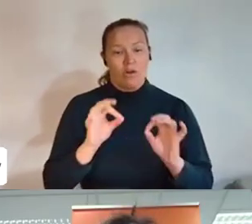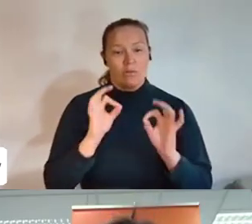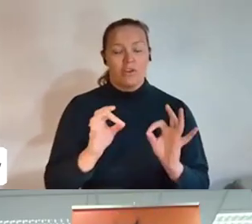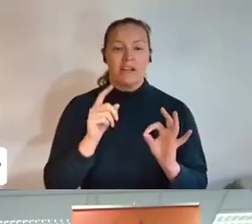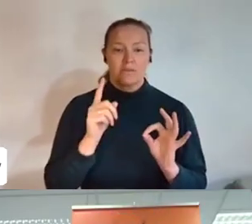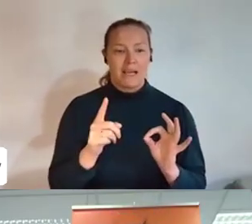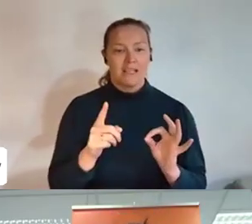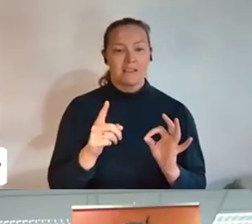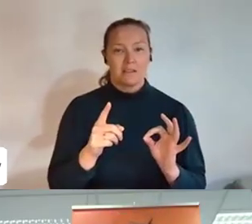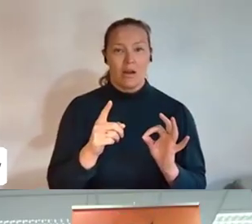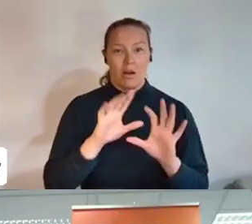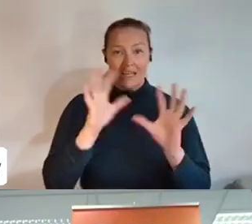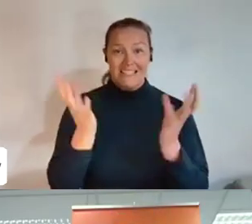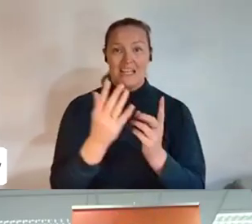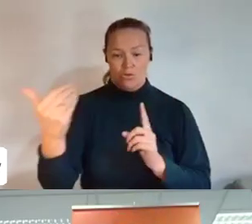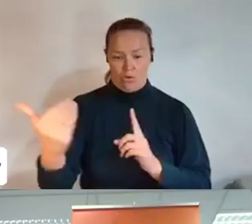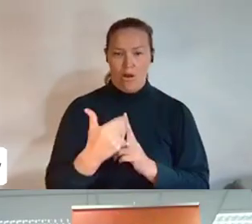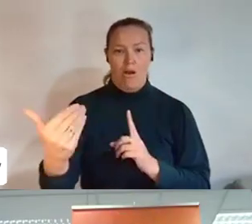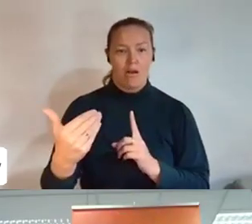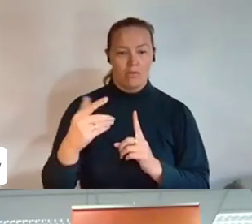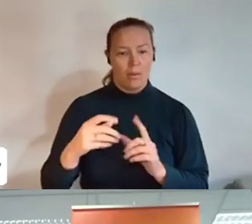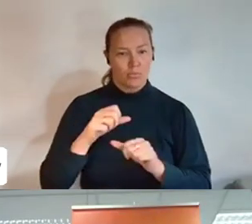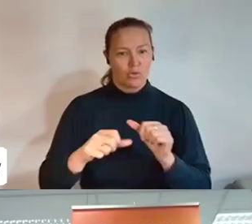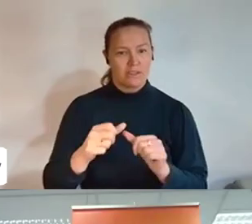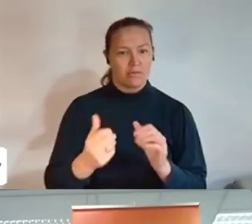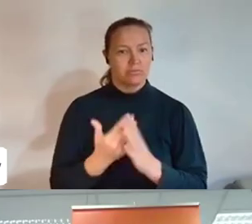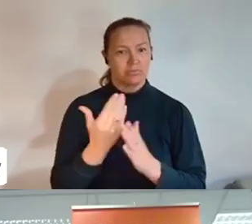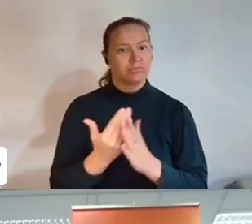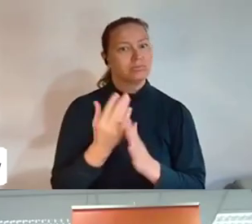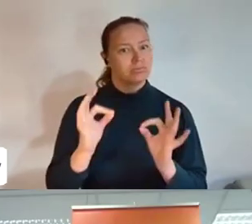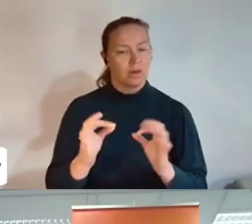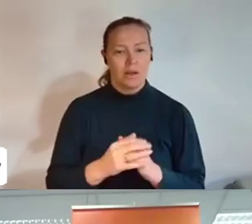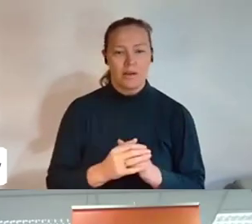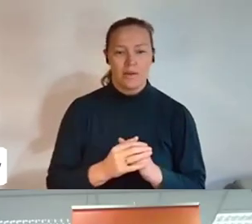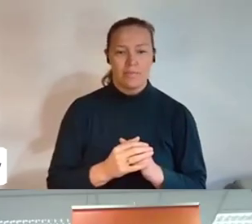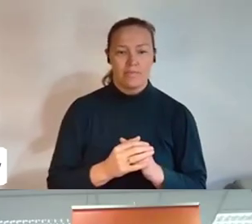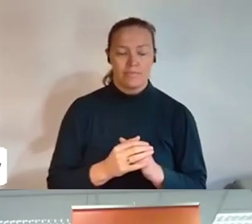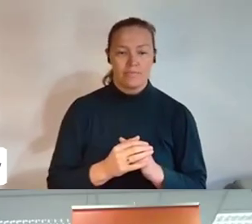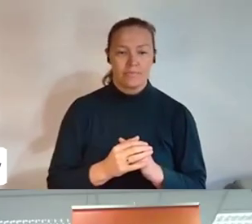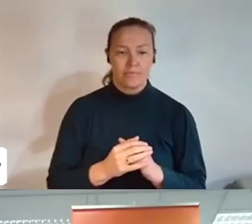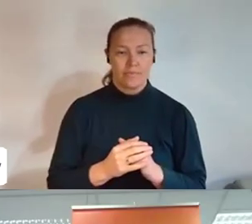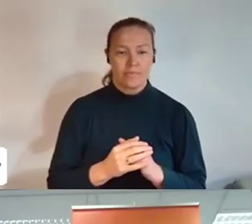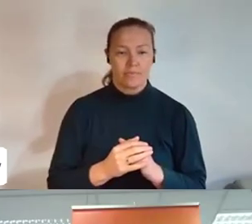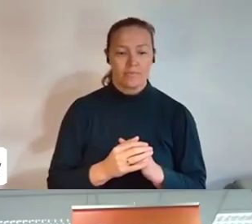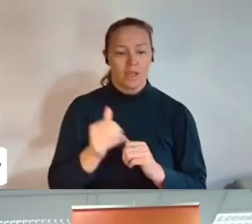as one of the most progressive. We know that the wheels of democracy and systemic change turn